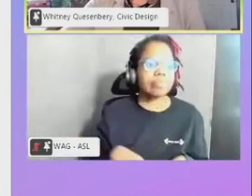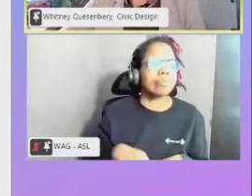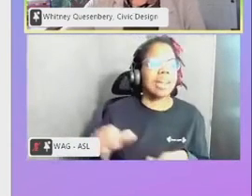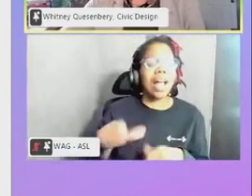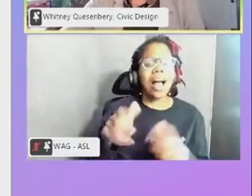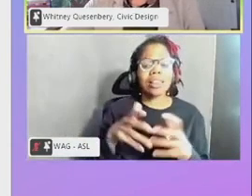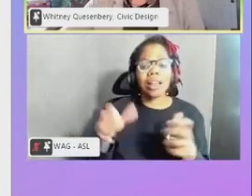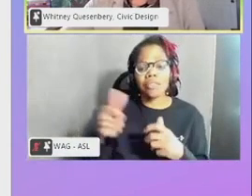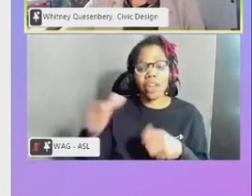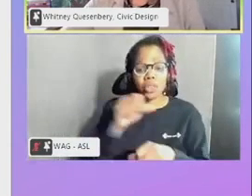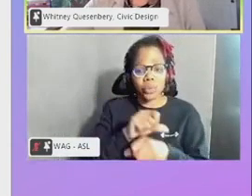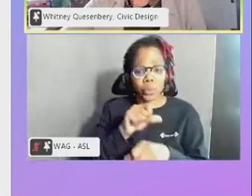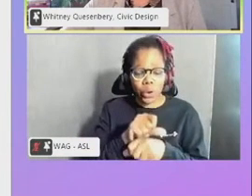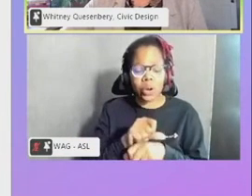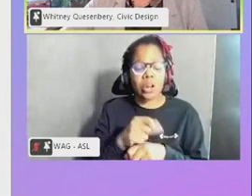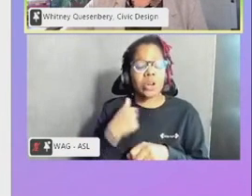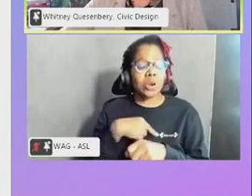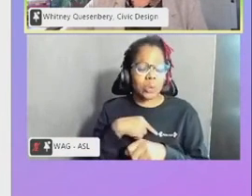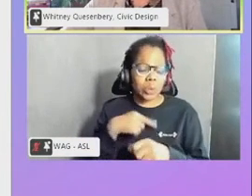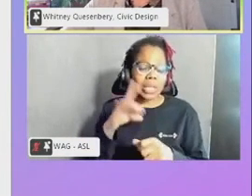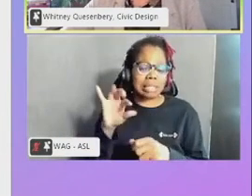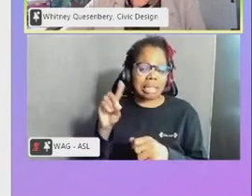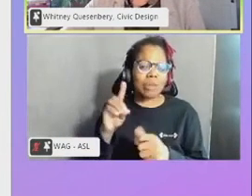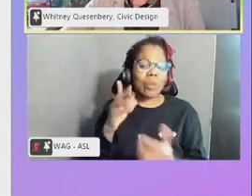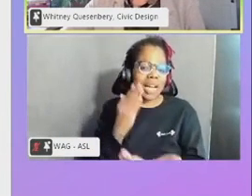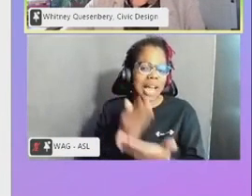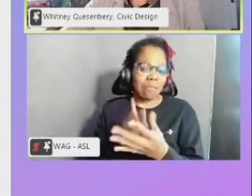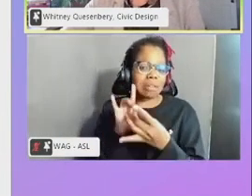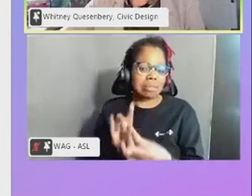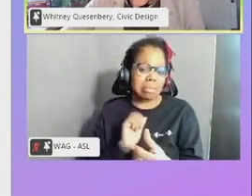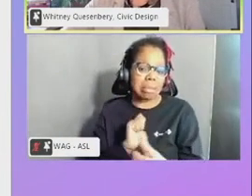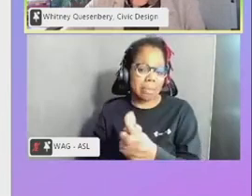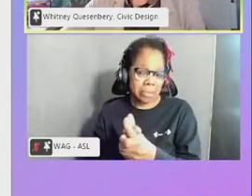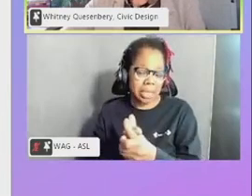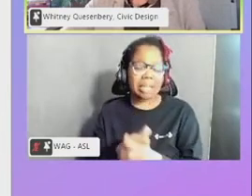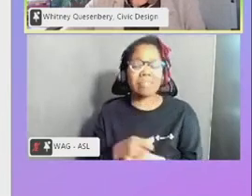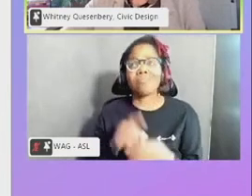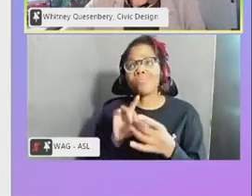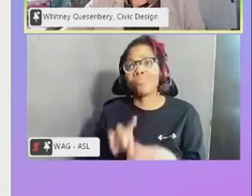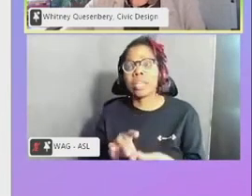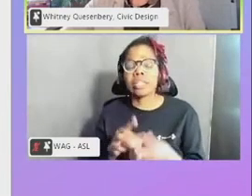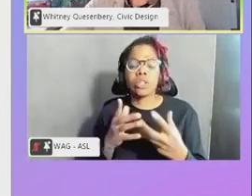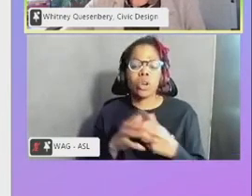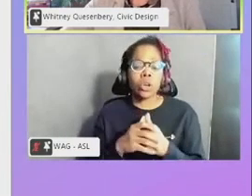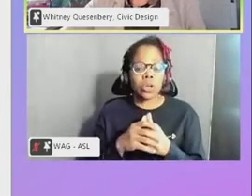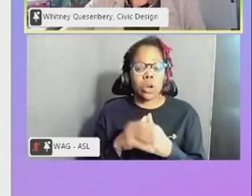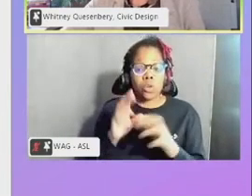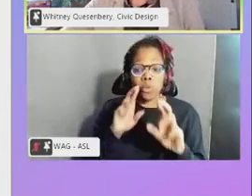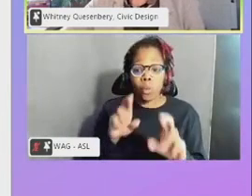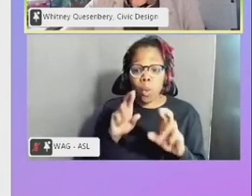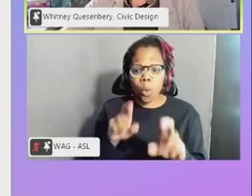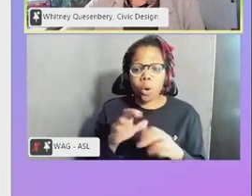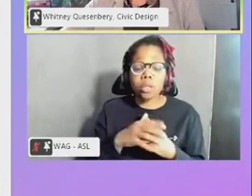meet the section 508 WCAG requirements. A lot of the other work that we did was